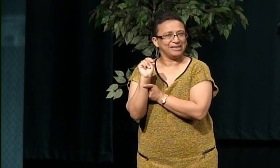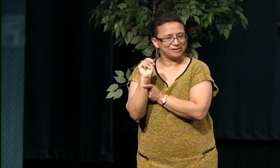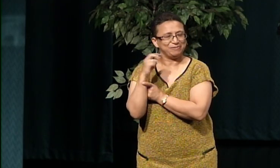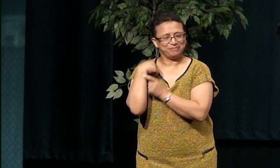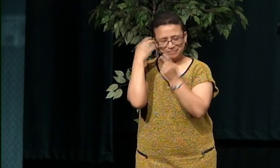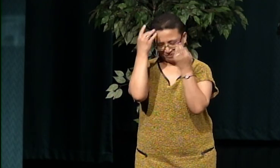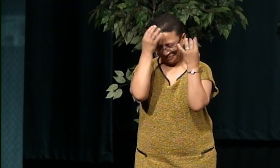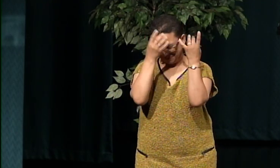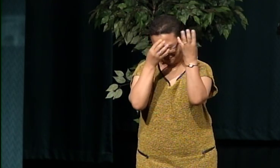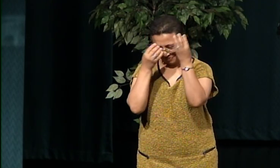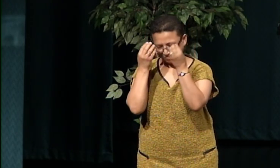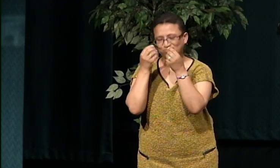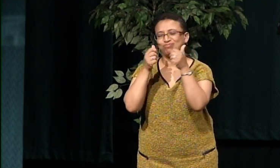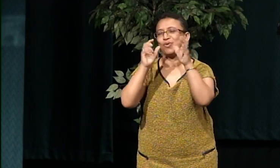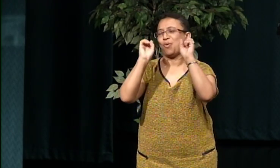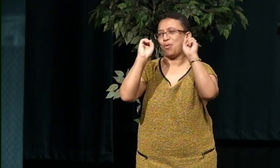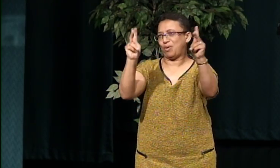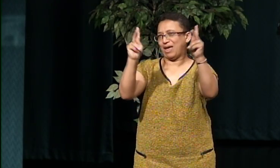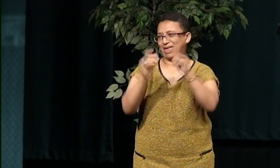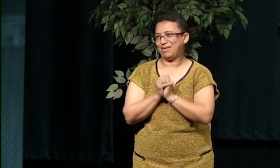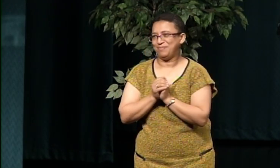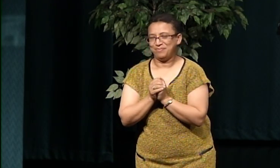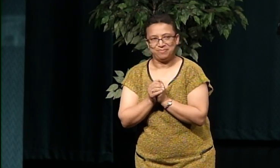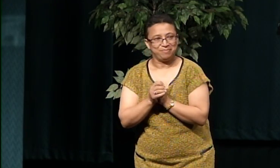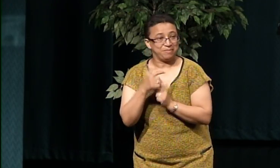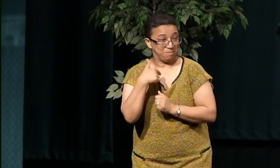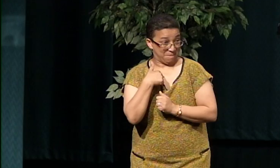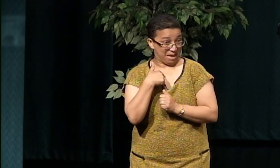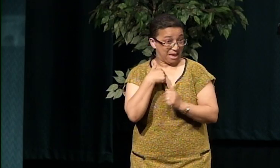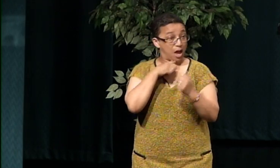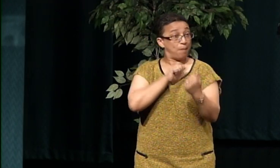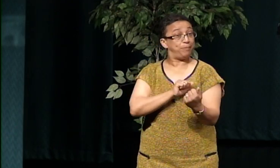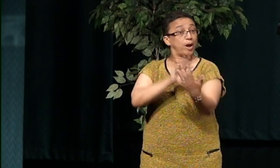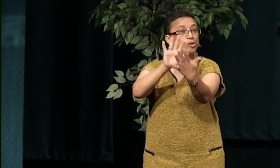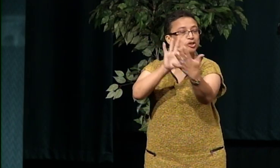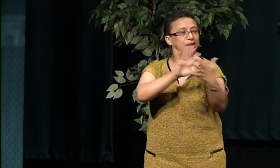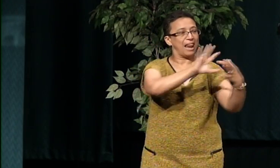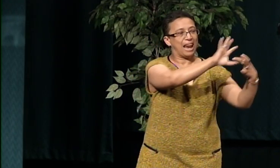of Deaf President Now.